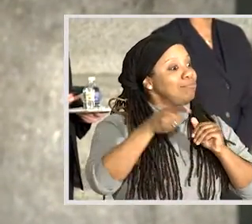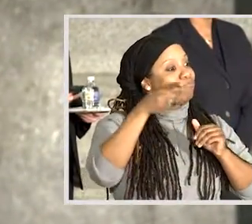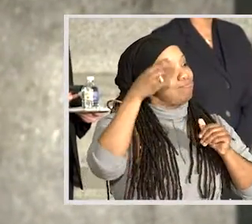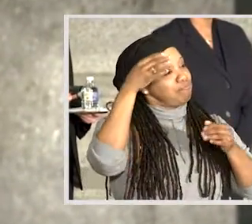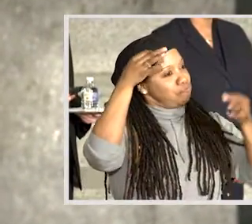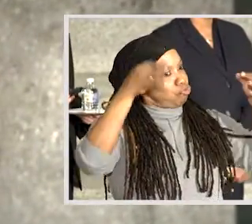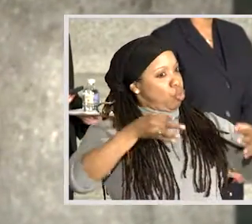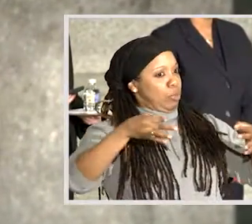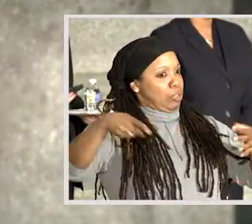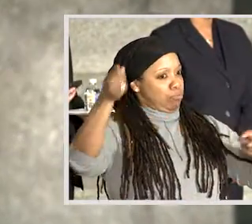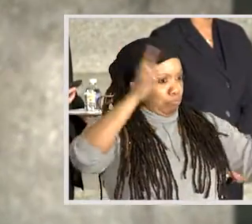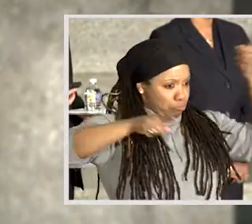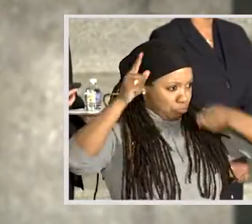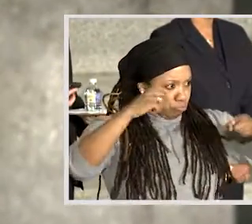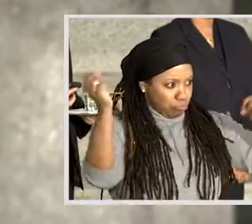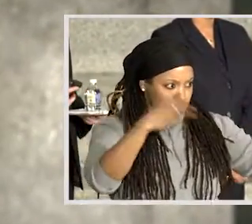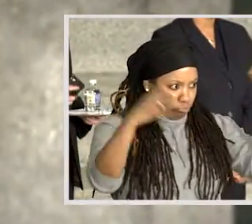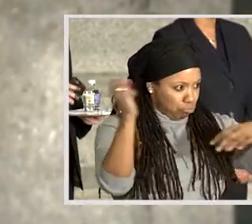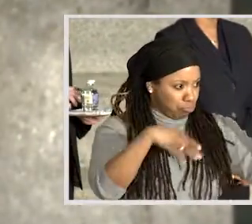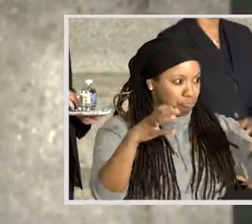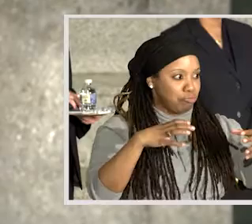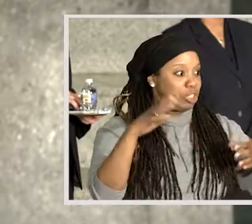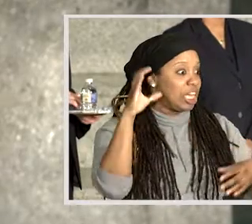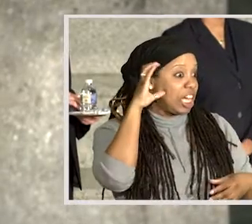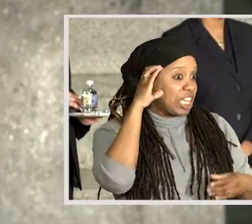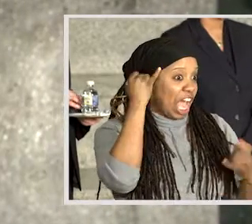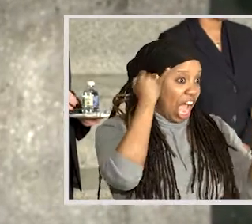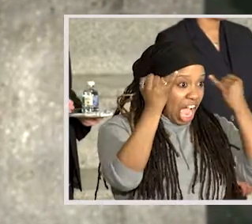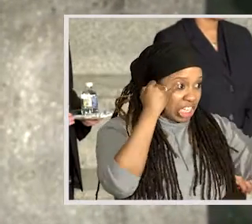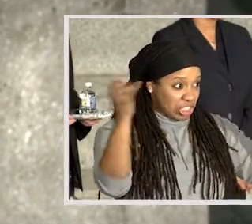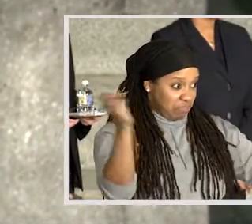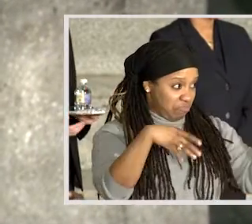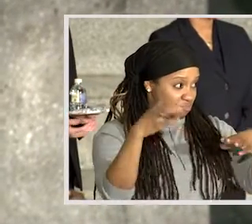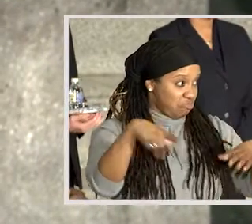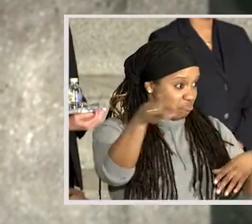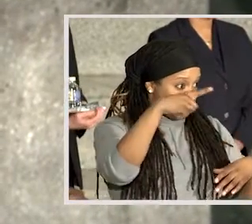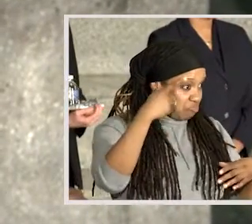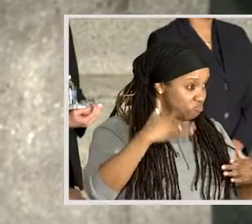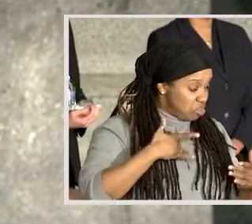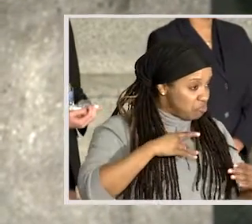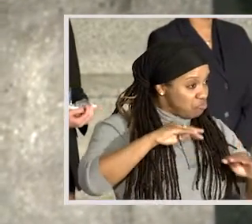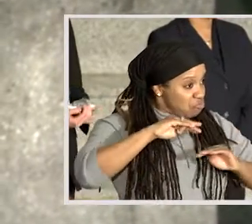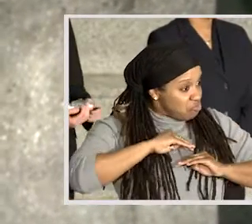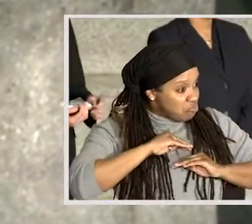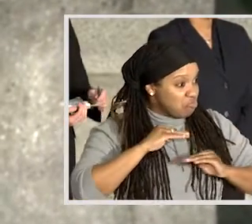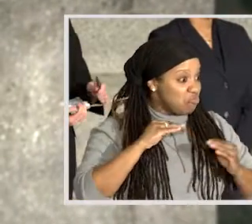I'VE HEARD VERY FRESH IDEAS FROM TABLE NUMBER 2 BUT I KNOW THAT WE ARE GOING TO HEAR FROM EVEN MORE OF YOU SOON.